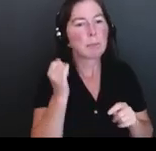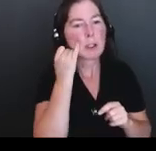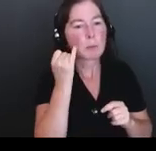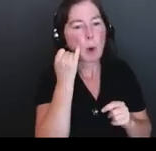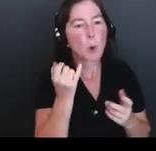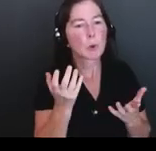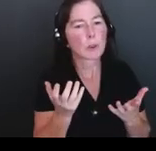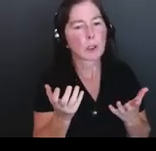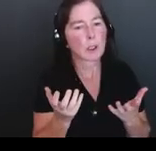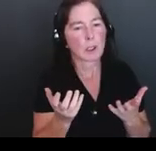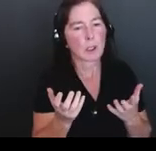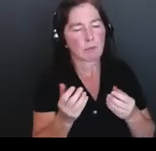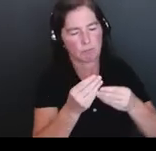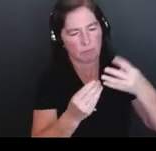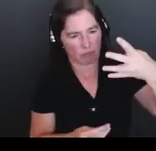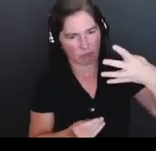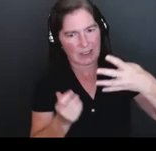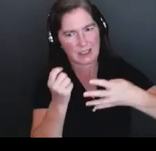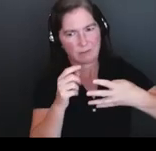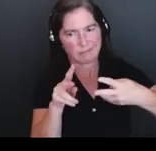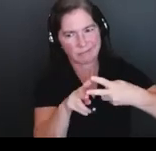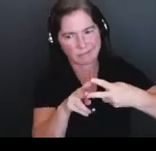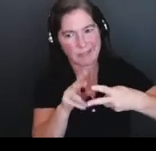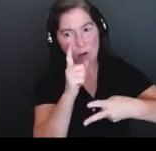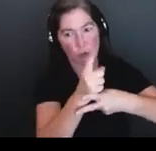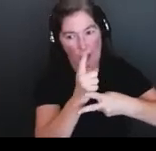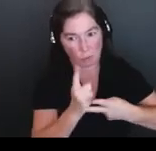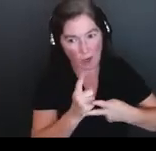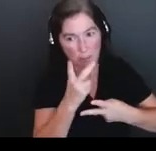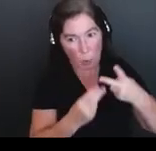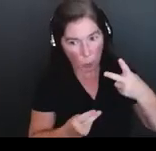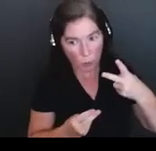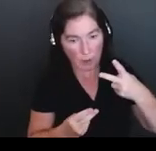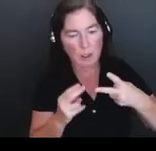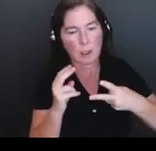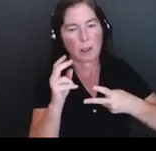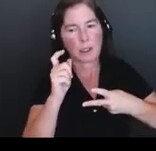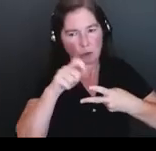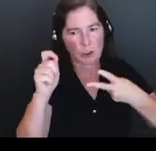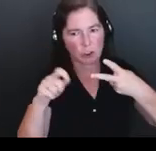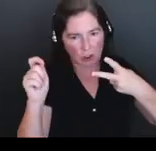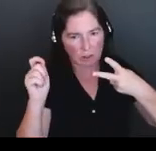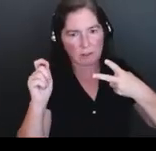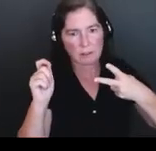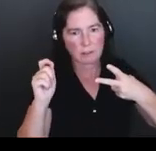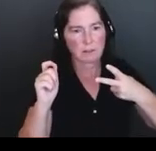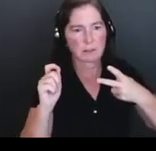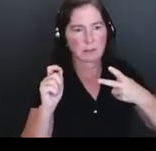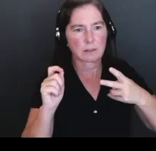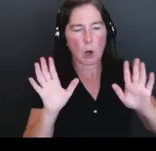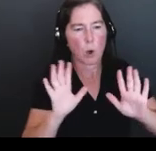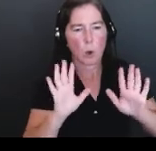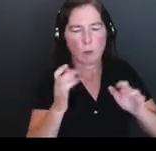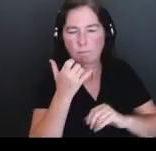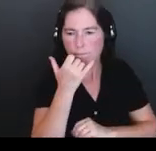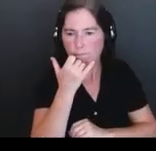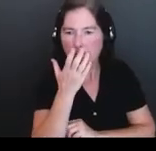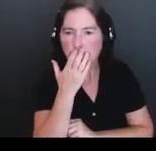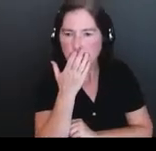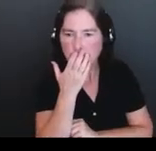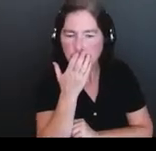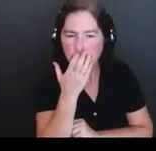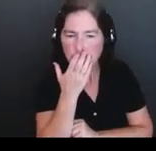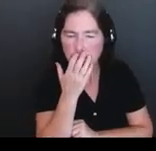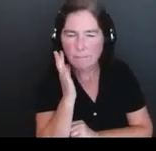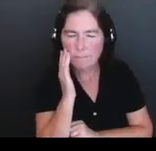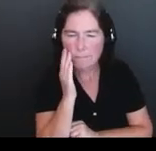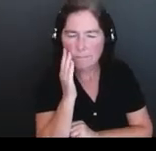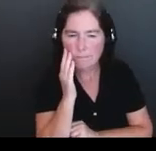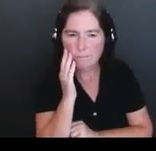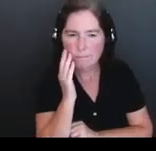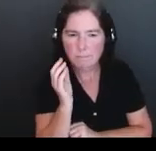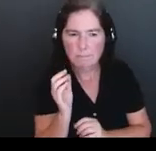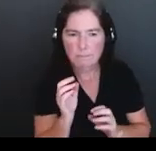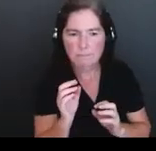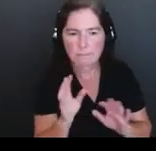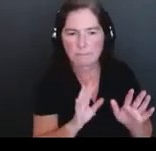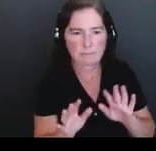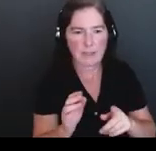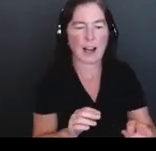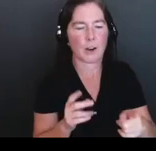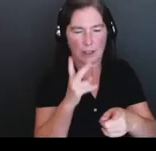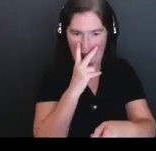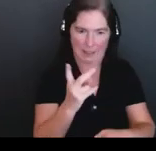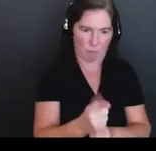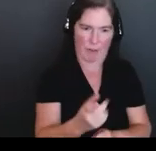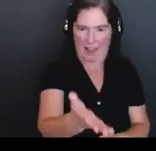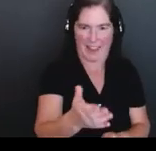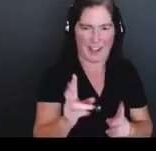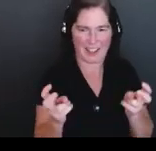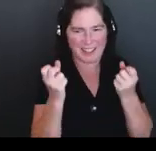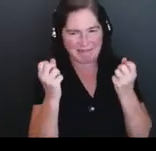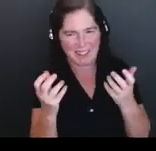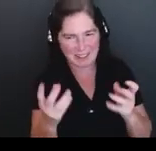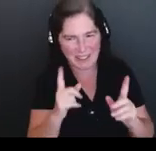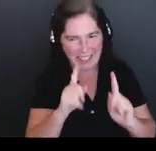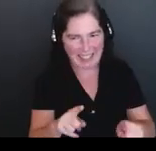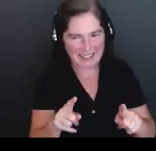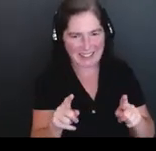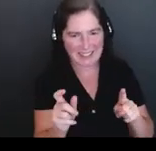answer. At the bottom I need to tell it how many points this is weren't. Let's say this is worth two points. Obviously this question there's only one right answer, however, if you had a question